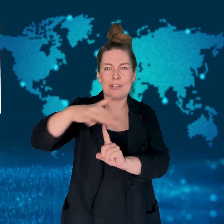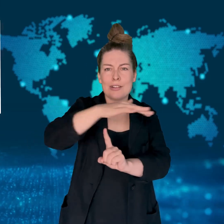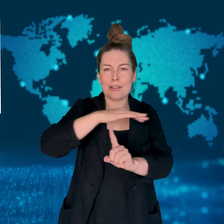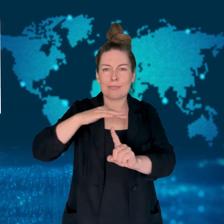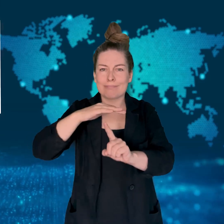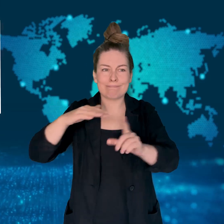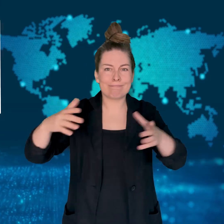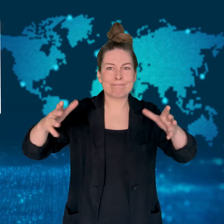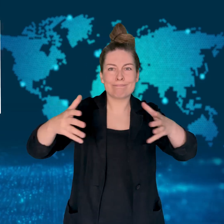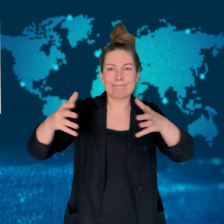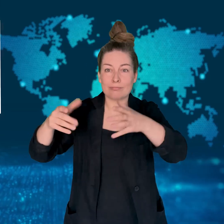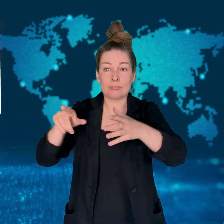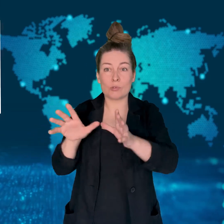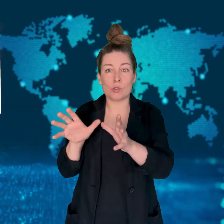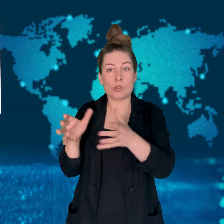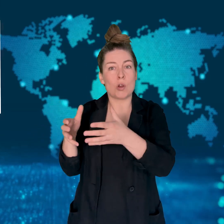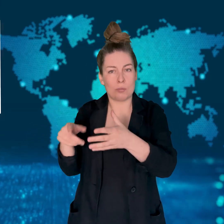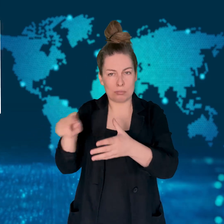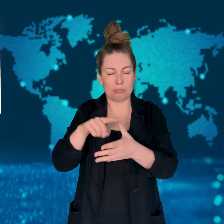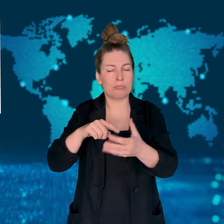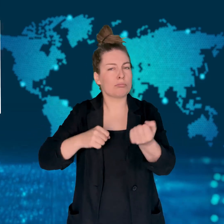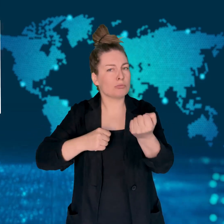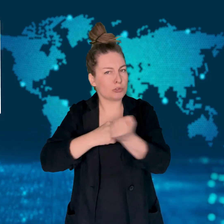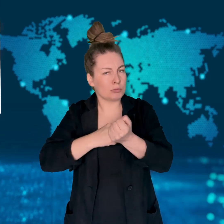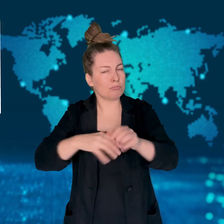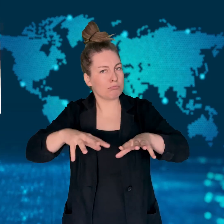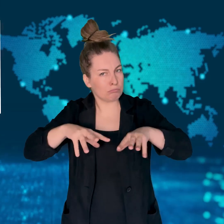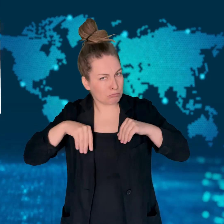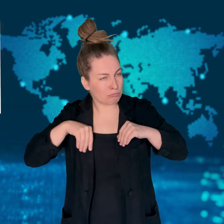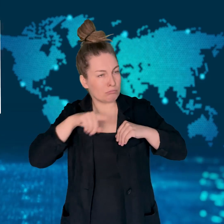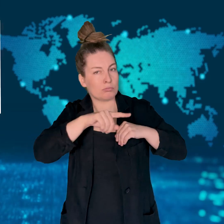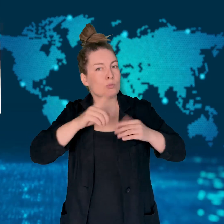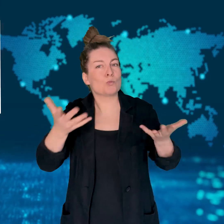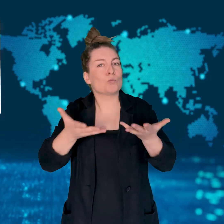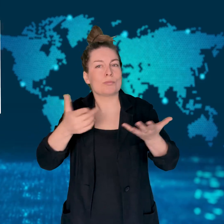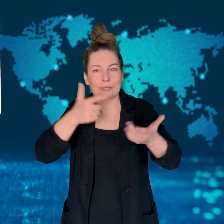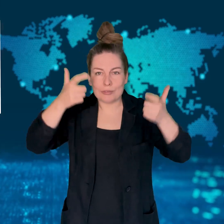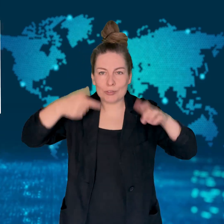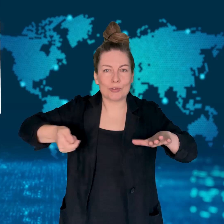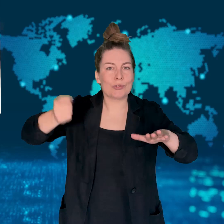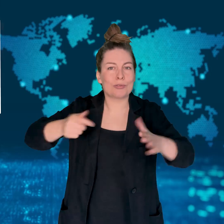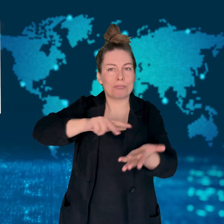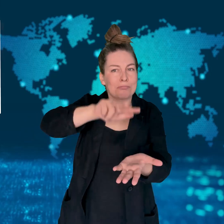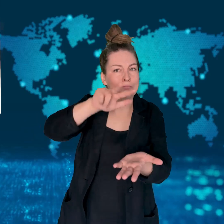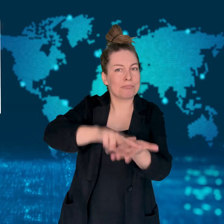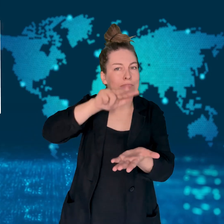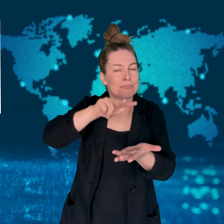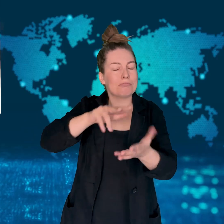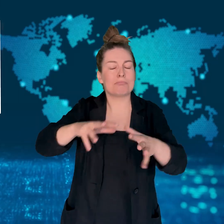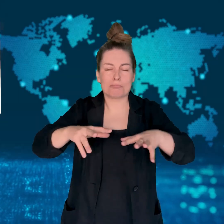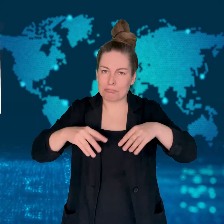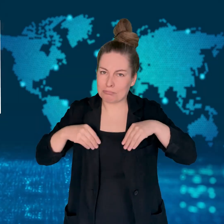Environmental groups supported the ruling,